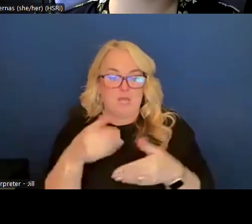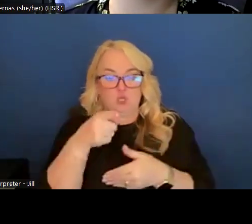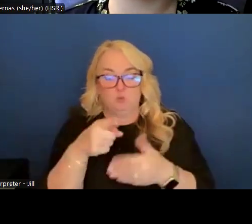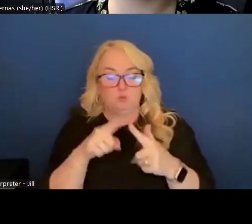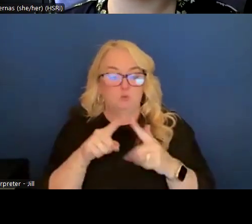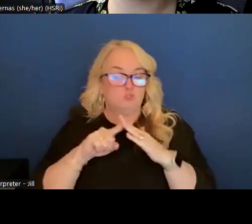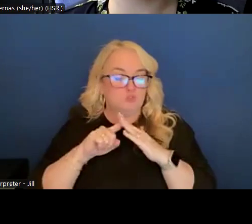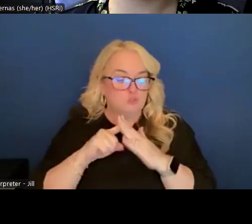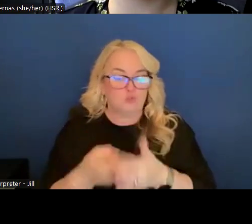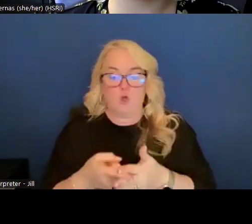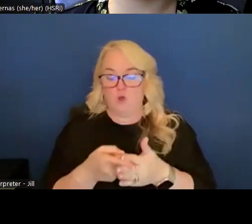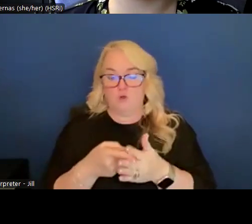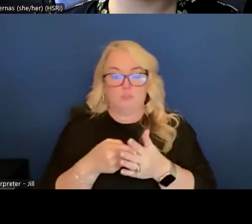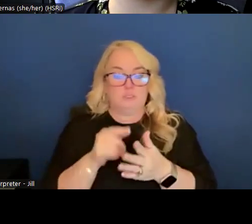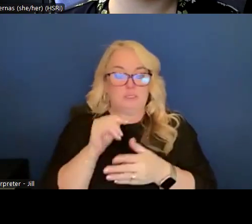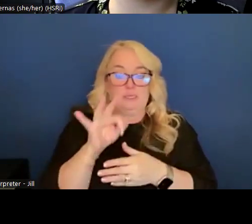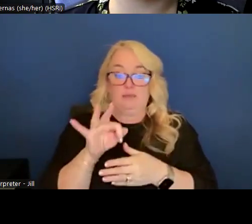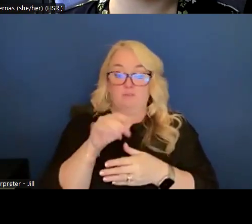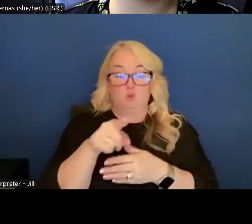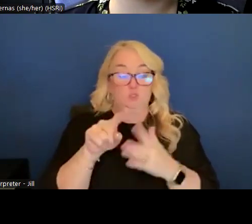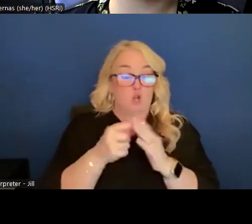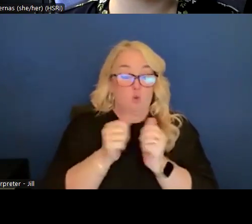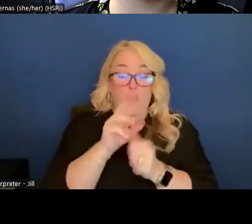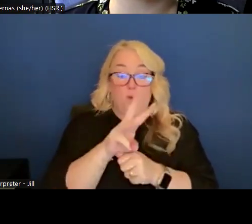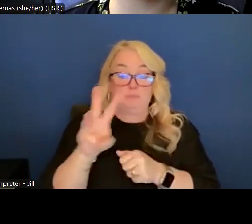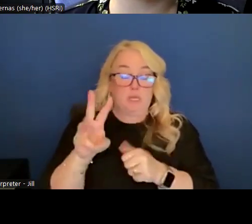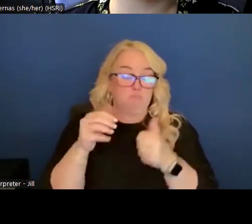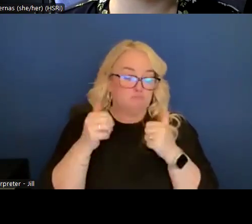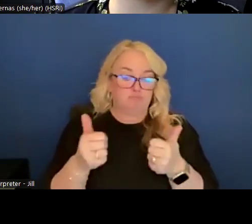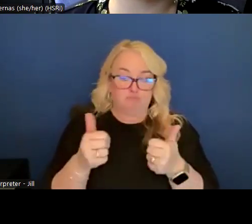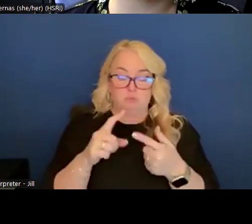that's with the website, that's good. If it's by asking your